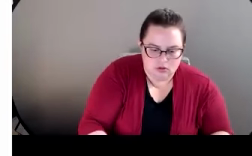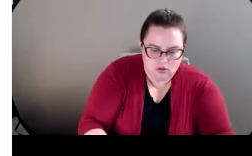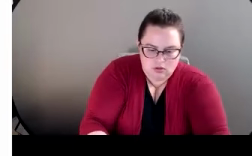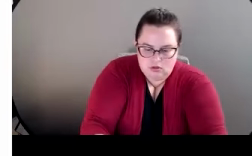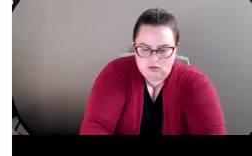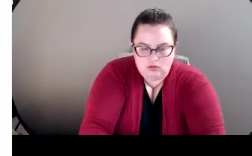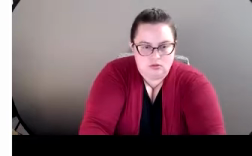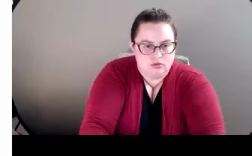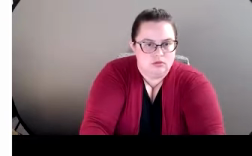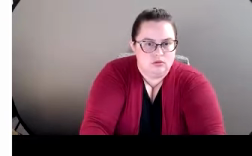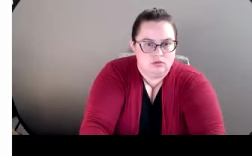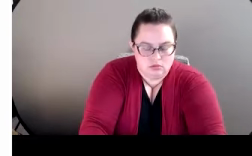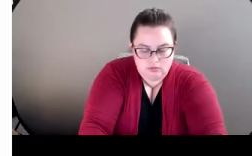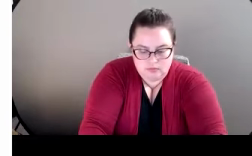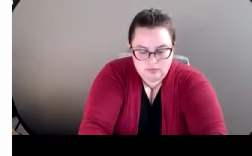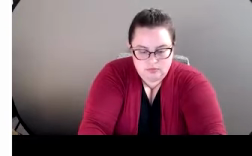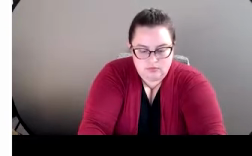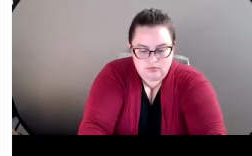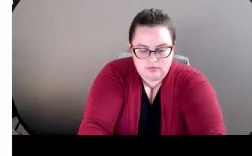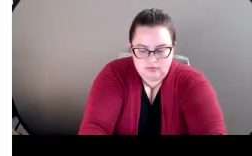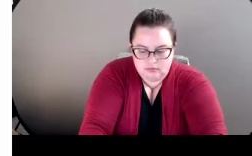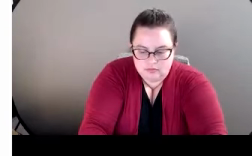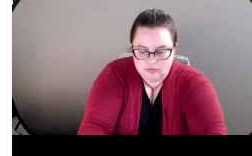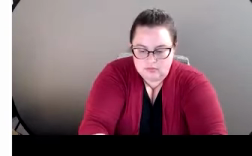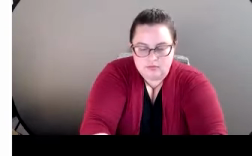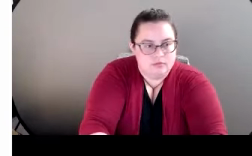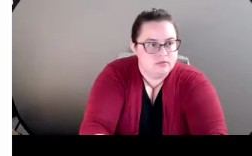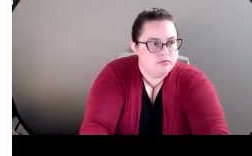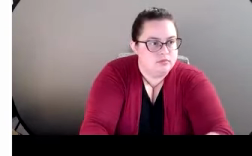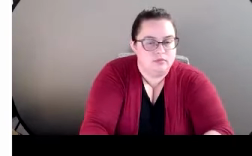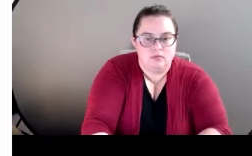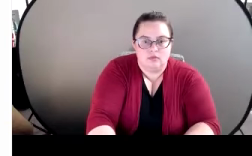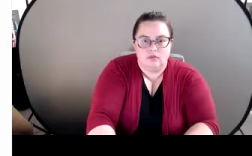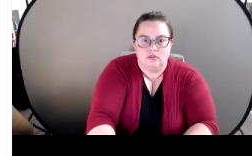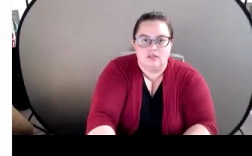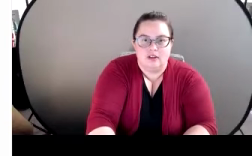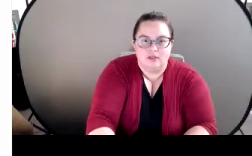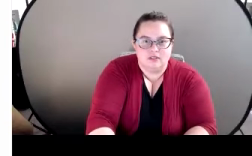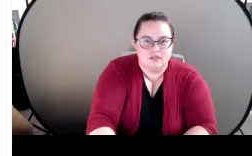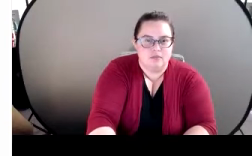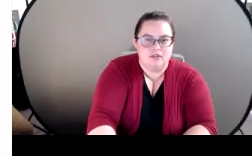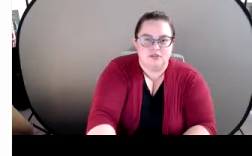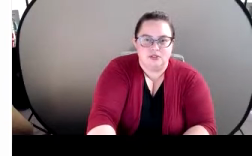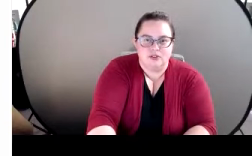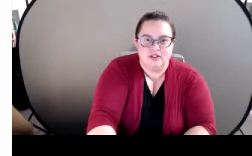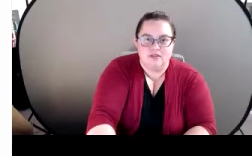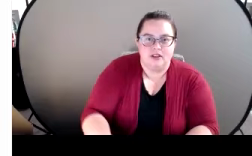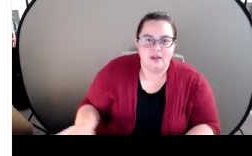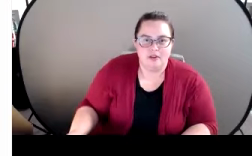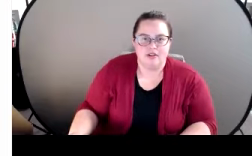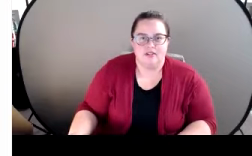So, I'm just going to go ahead and get started. Talking about open educational resources.